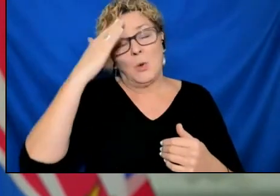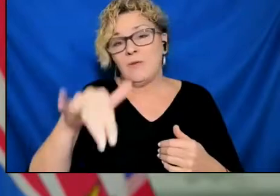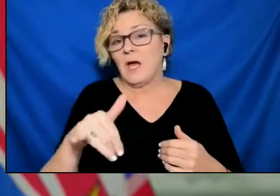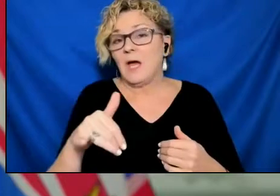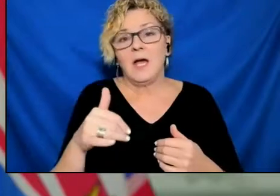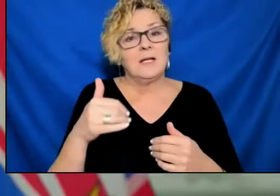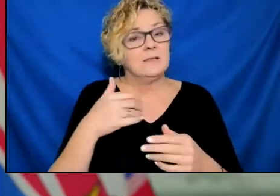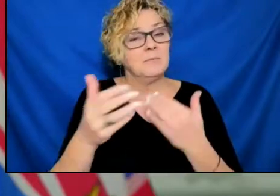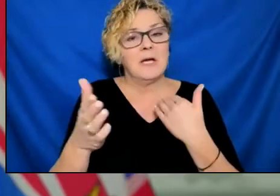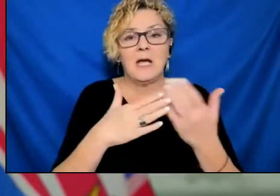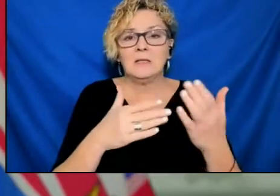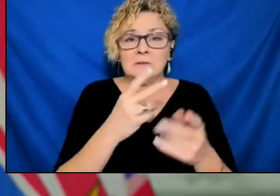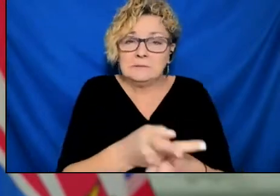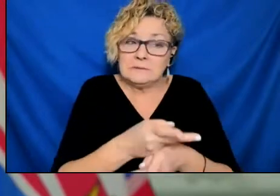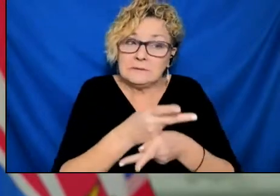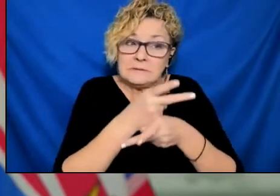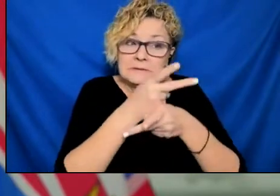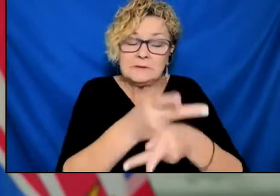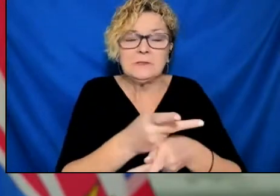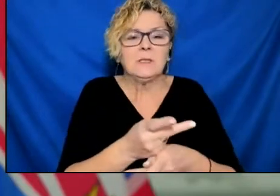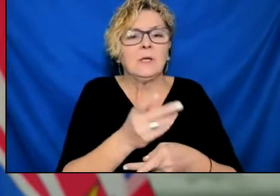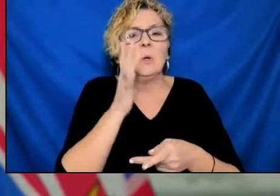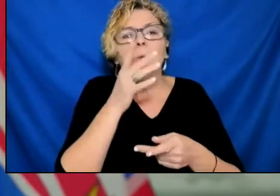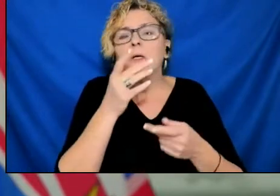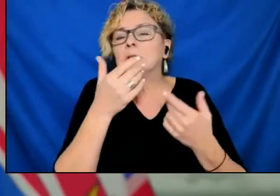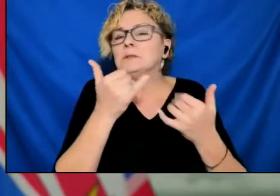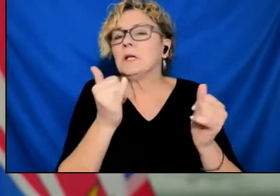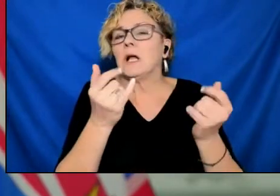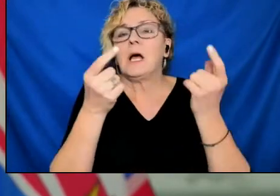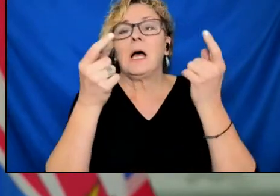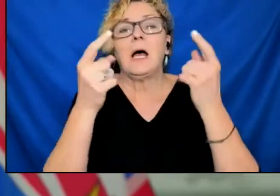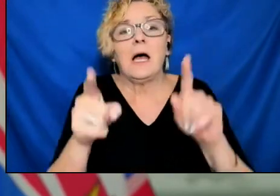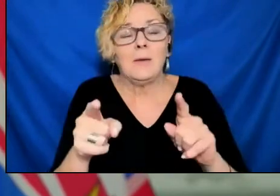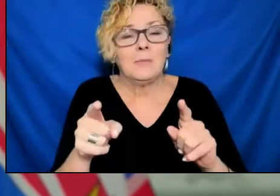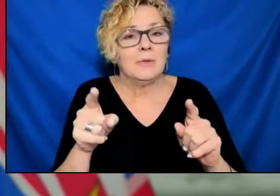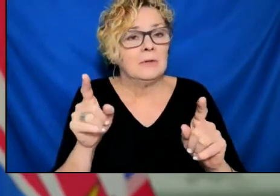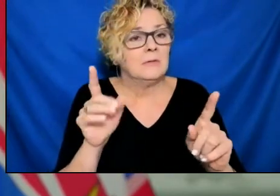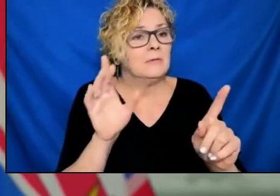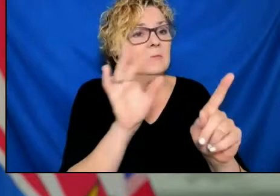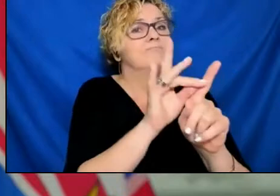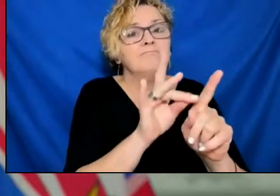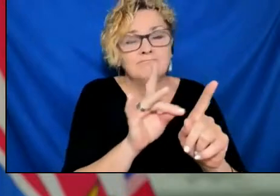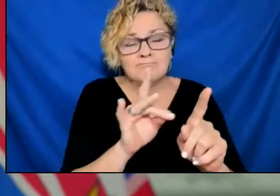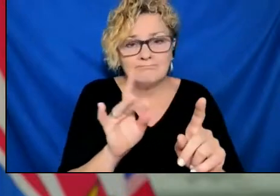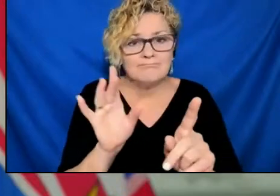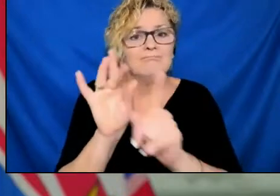infectious strain despite all we are doing. And we need to support them.